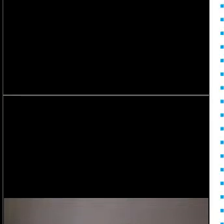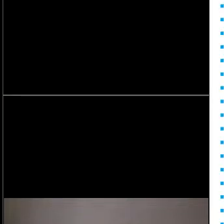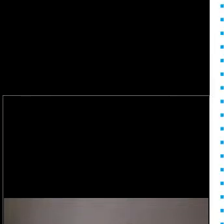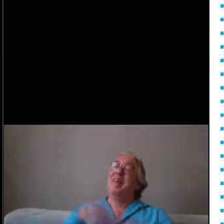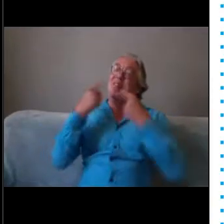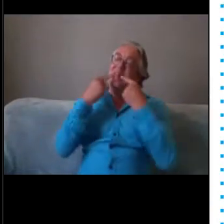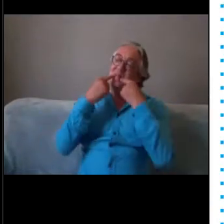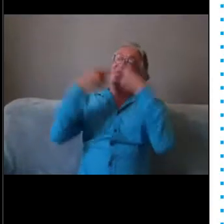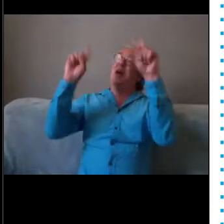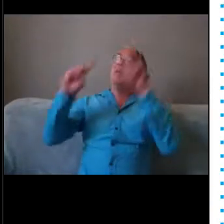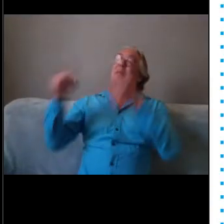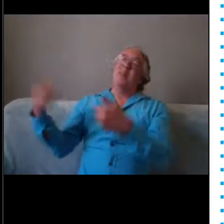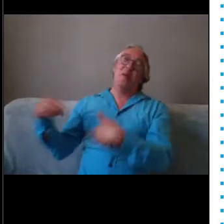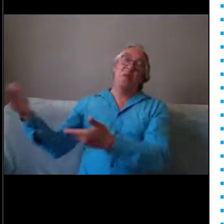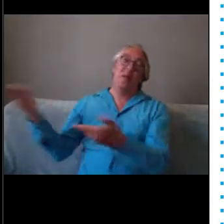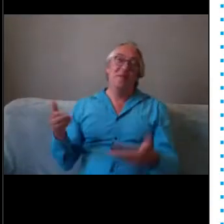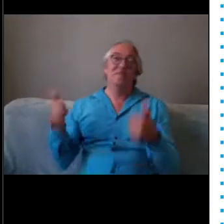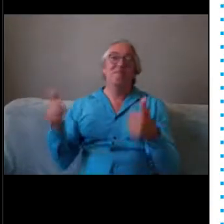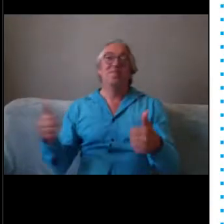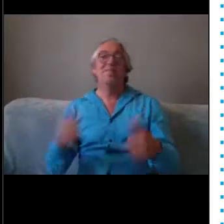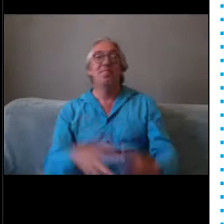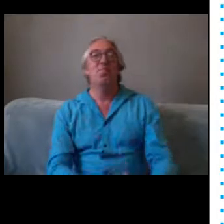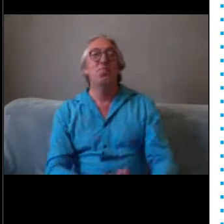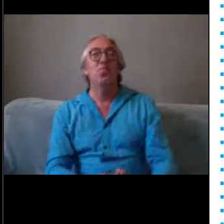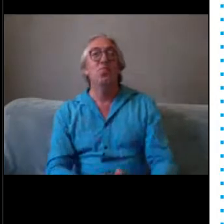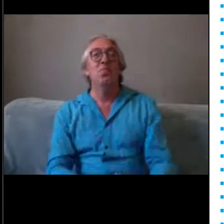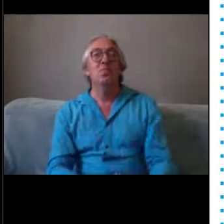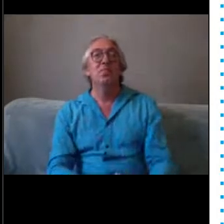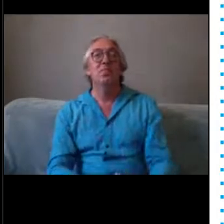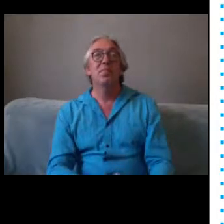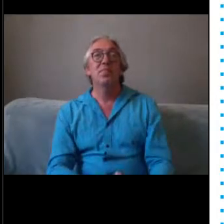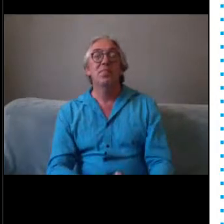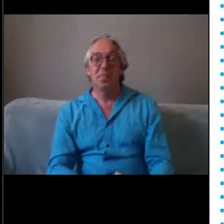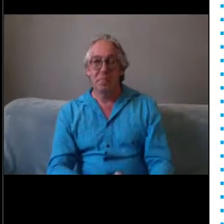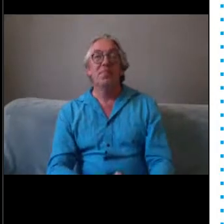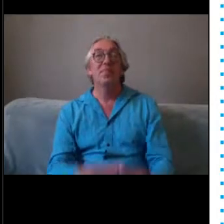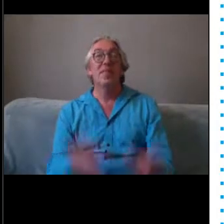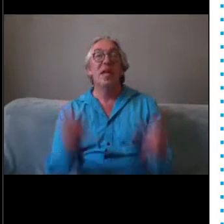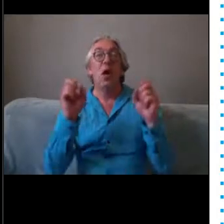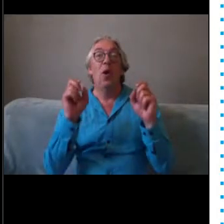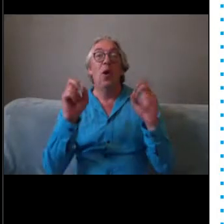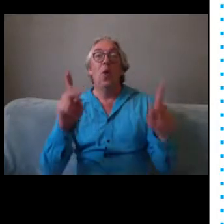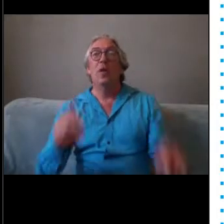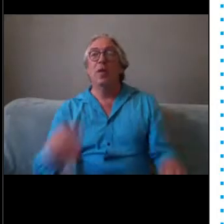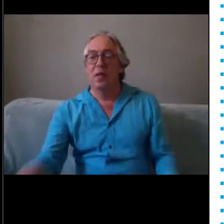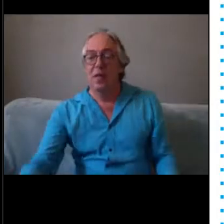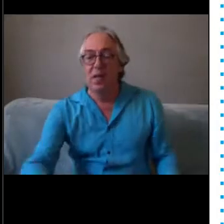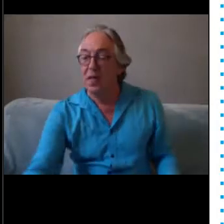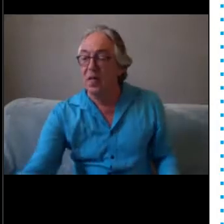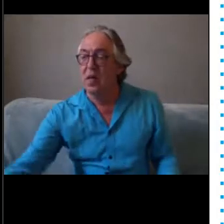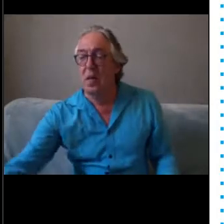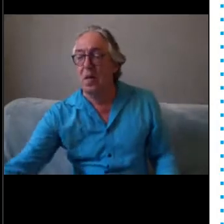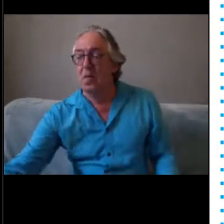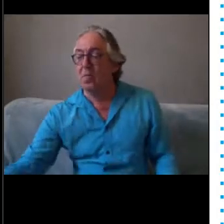Can you hear me? Yes. Thank you for the question.